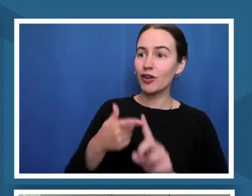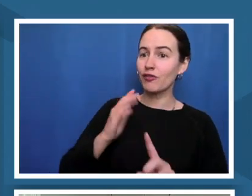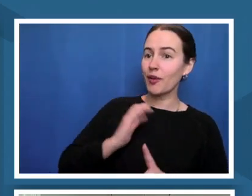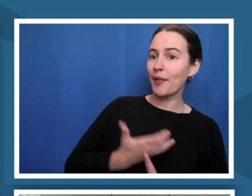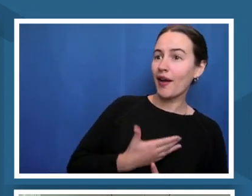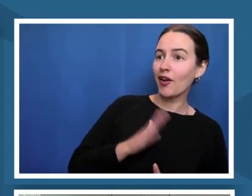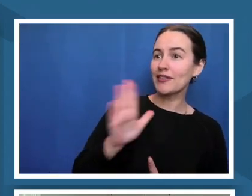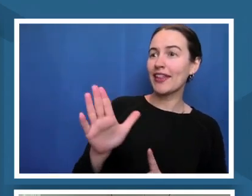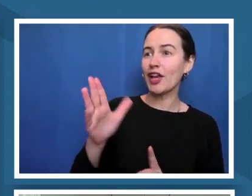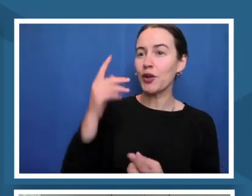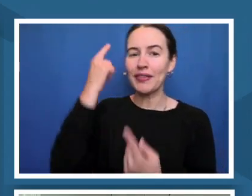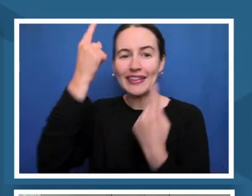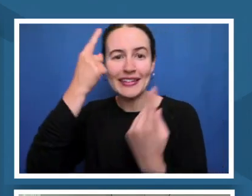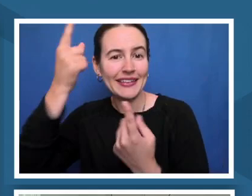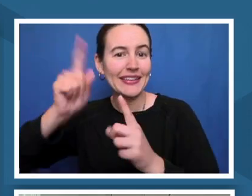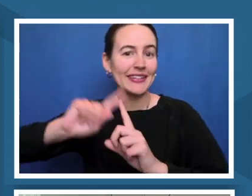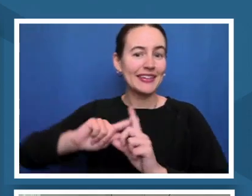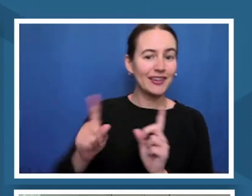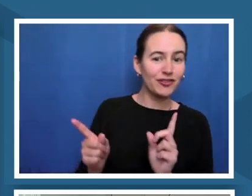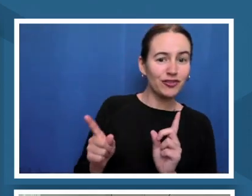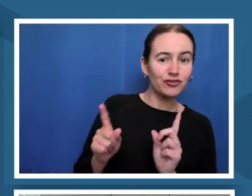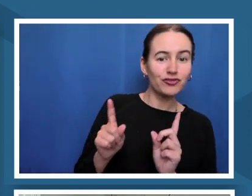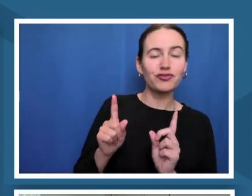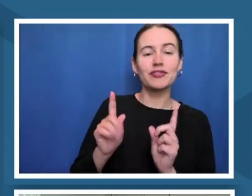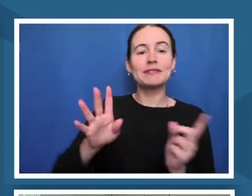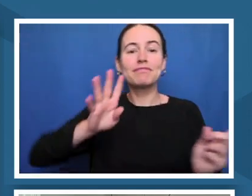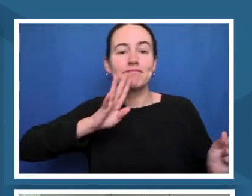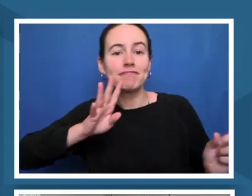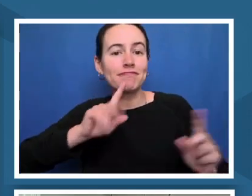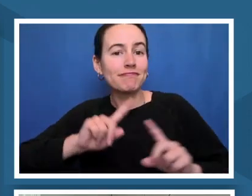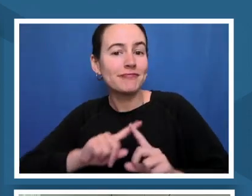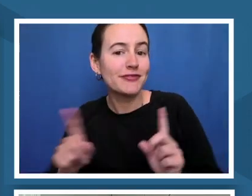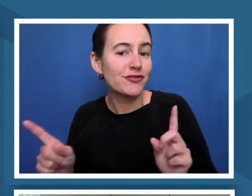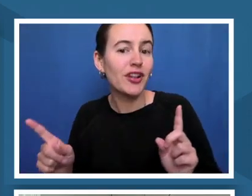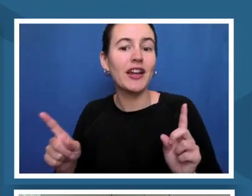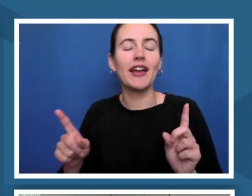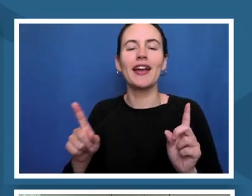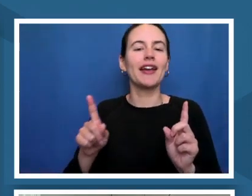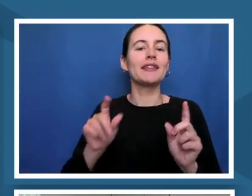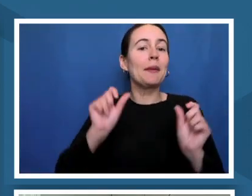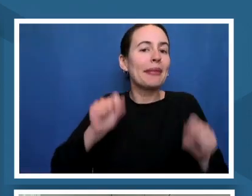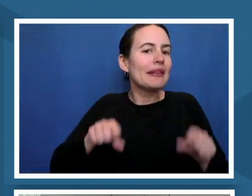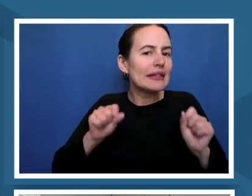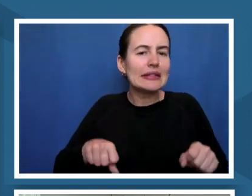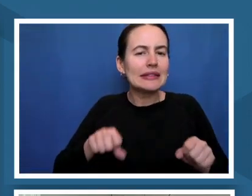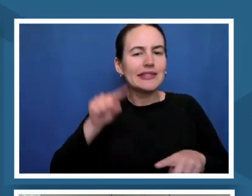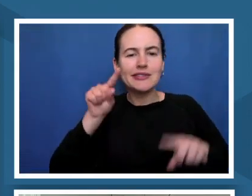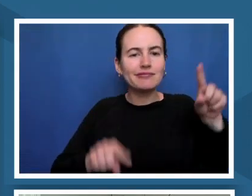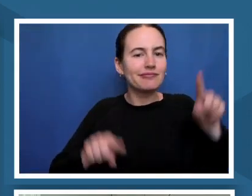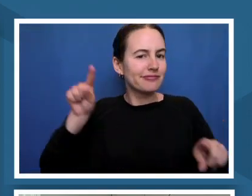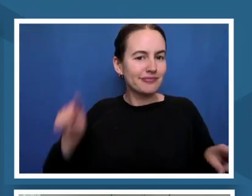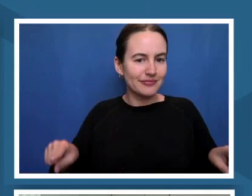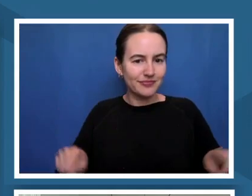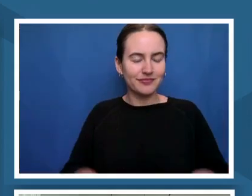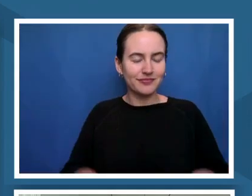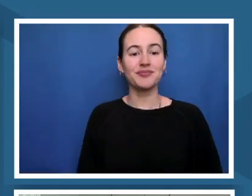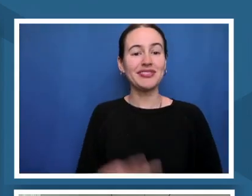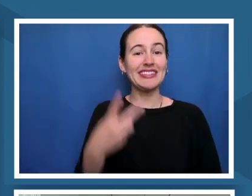us or speak in a different way or have different abilities and when we look at